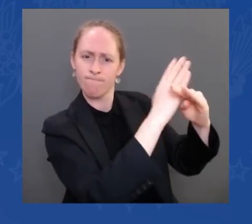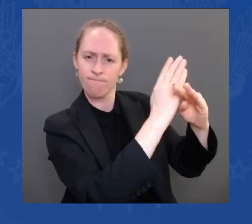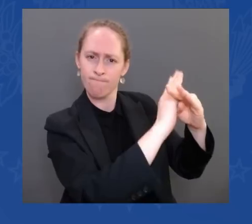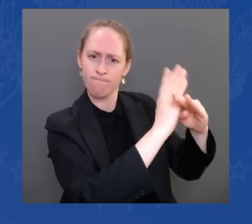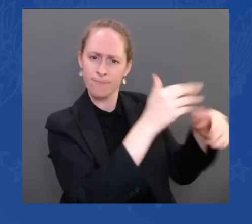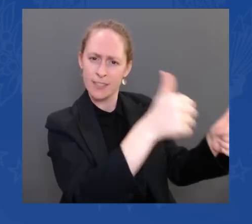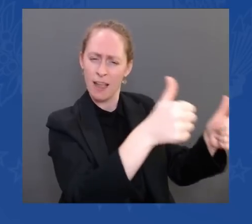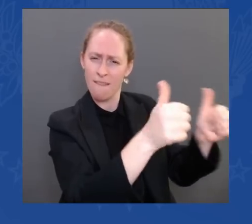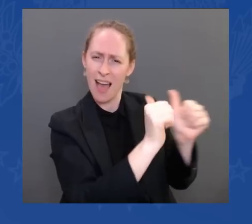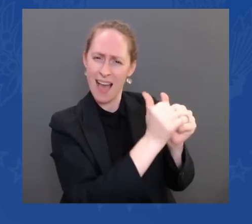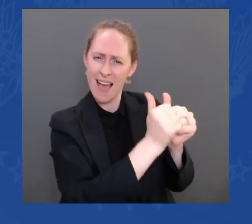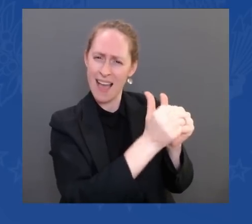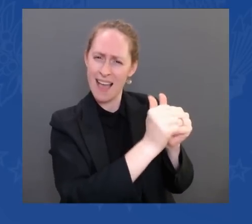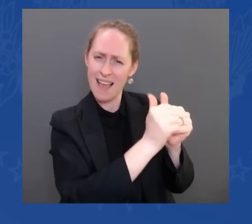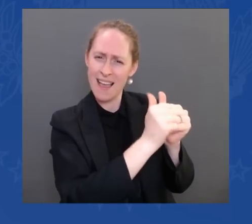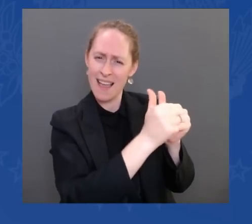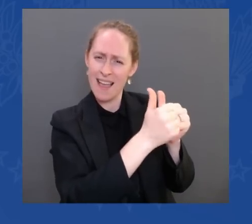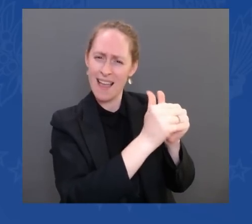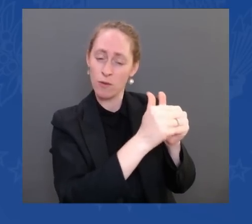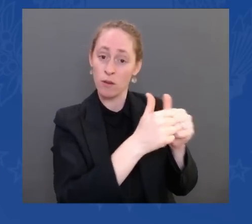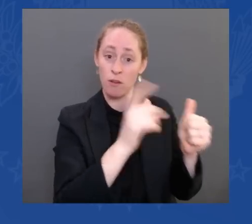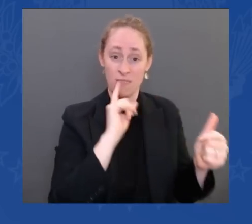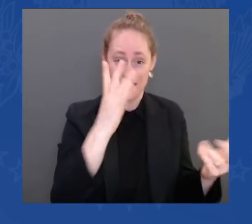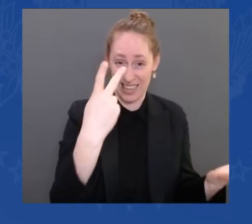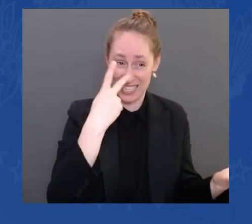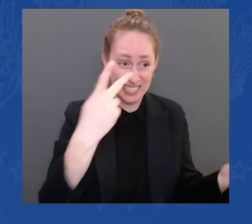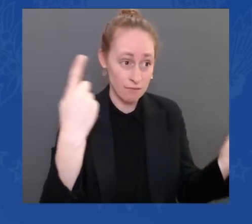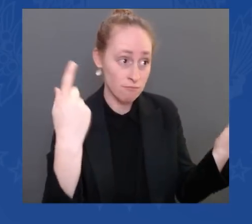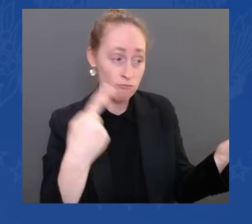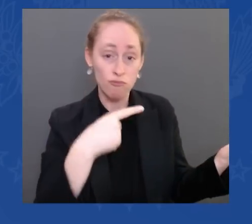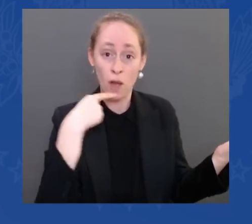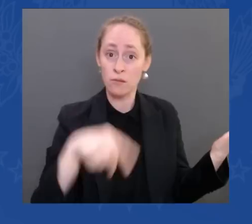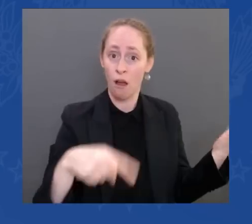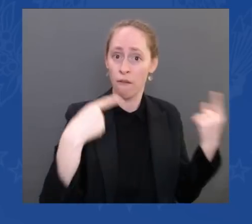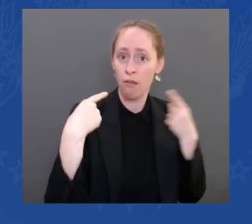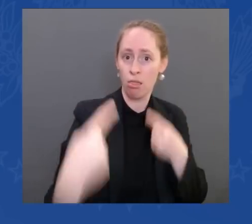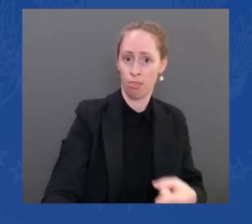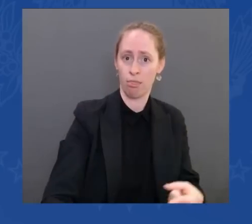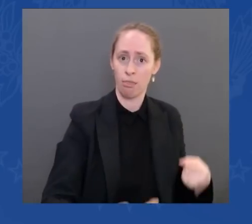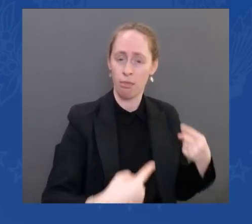together with our Allies and partners, have had their back. The United States alone has committed